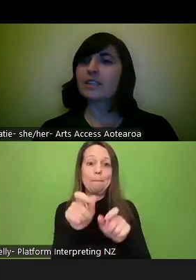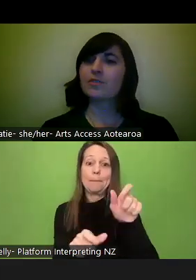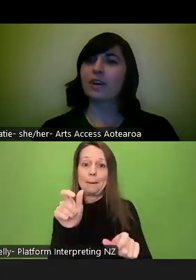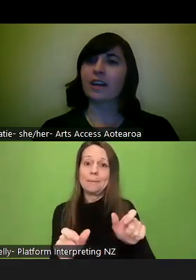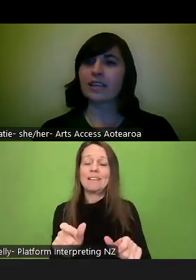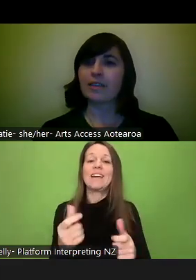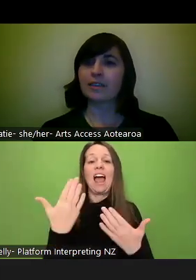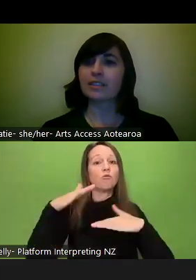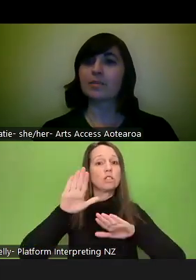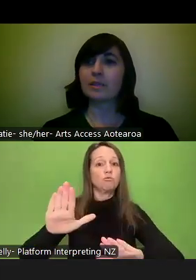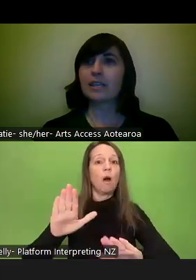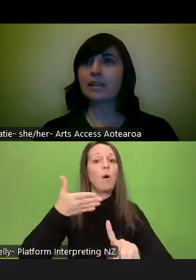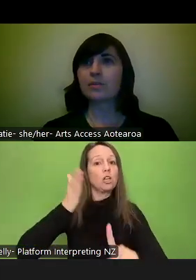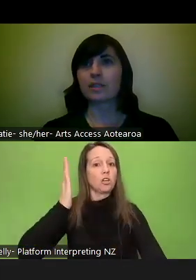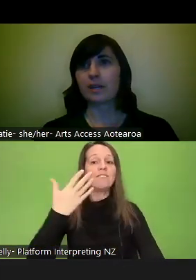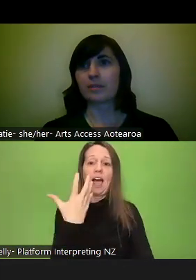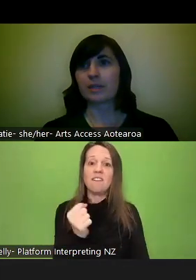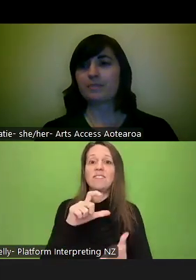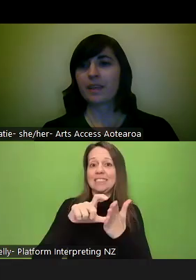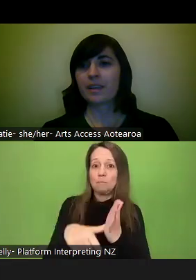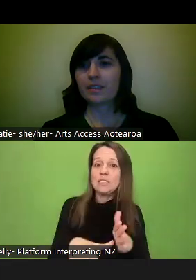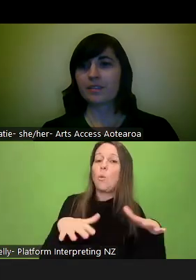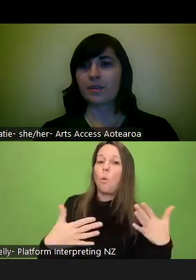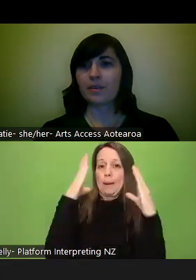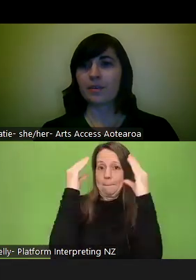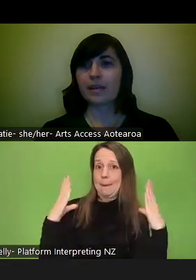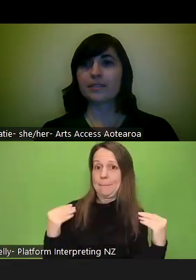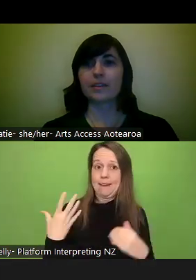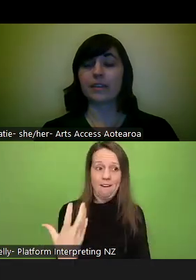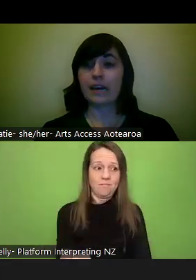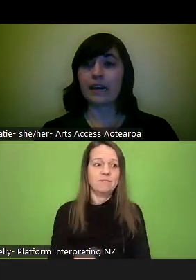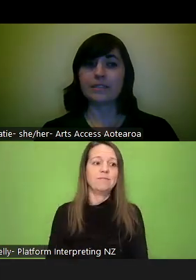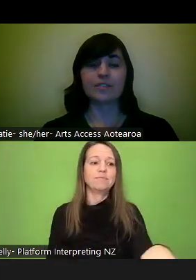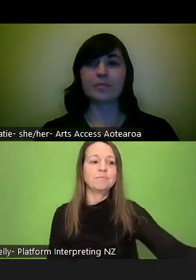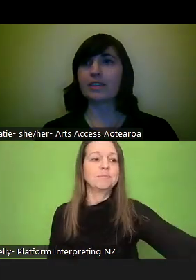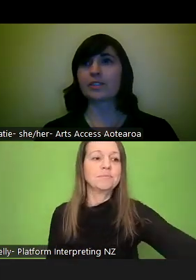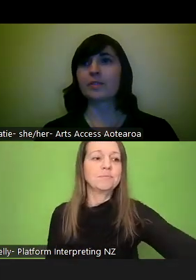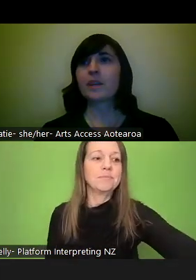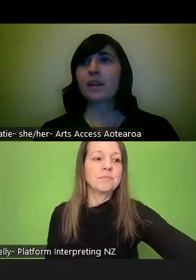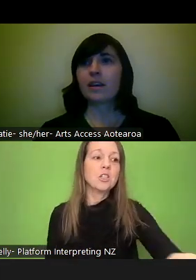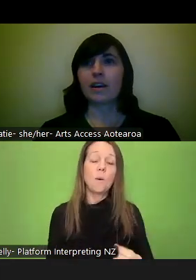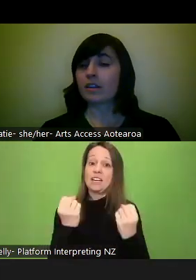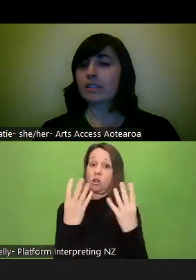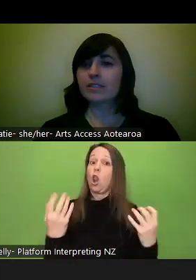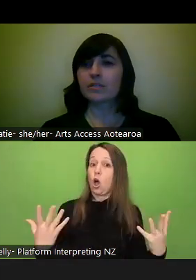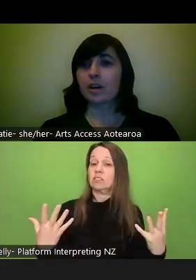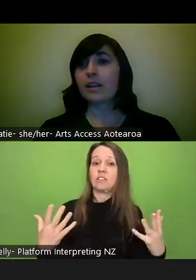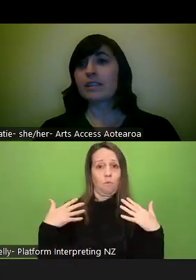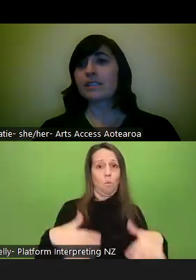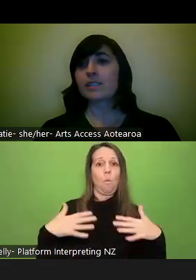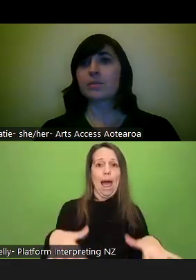identify as having a disability or an impairment. So, that's a lot of potential artists or audiences